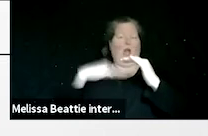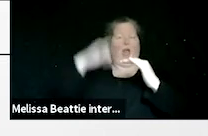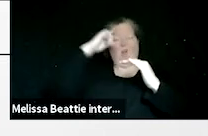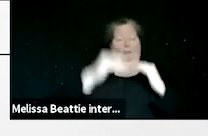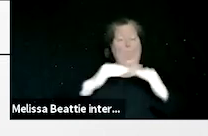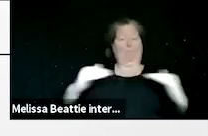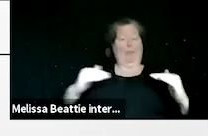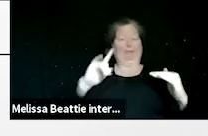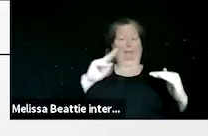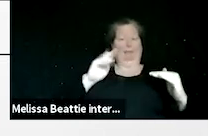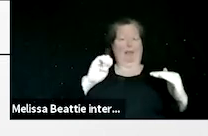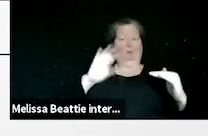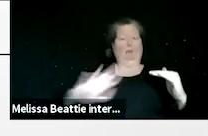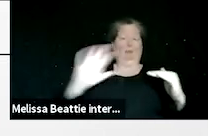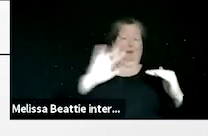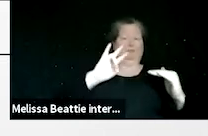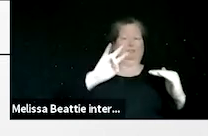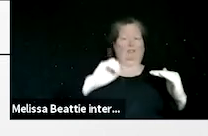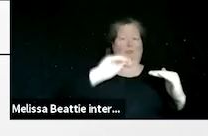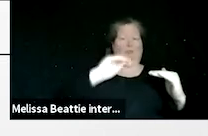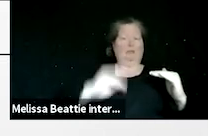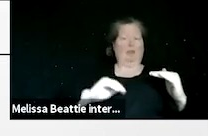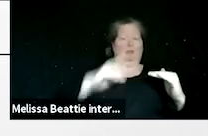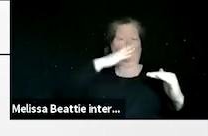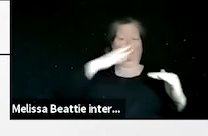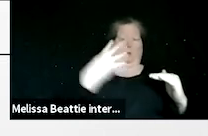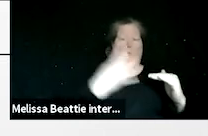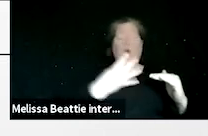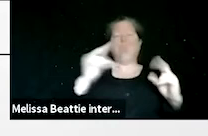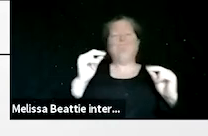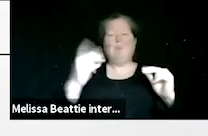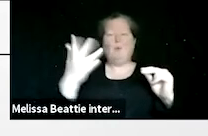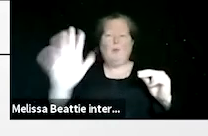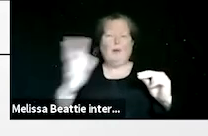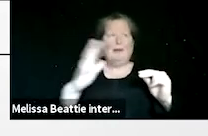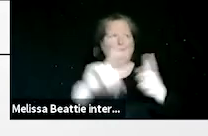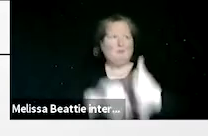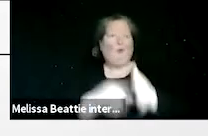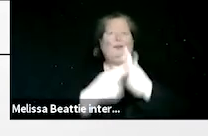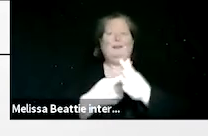terms of people who ignored the fish. We started in the 98th percentile. So it was